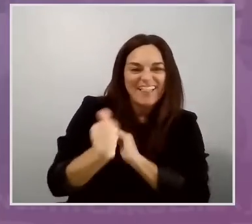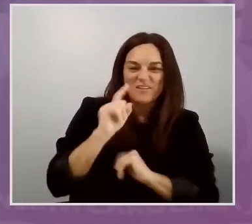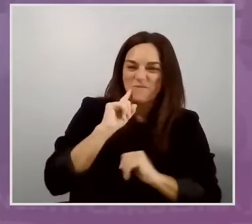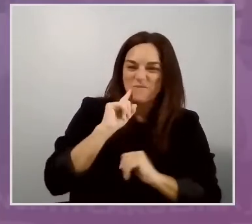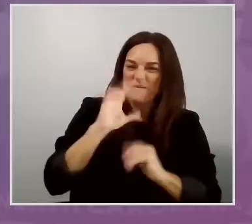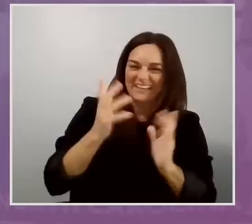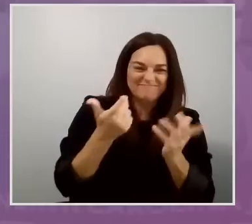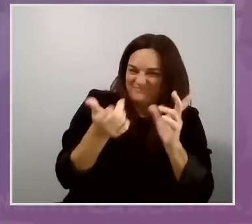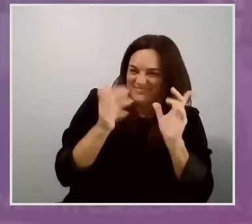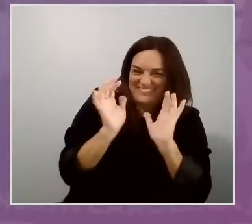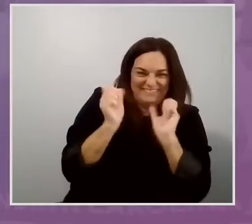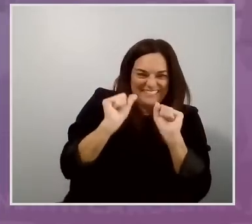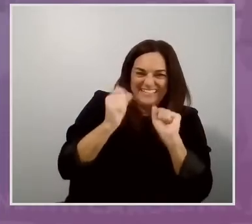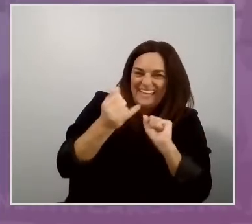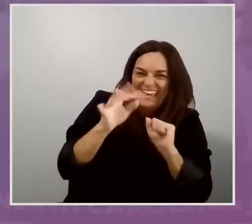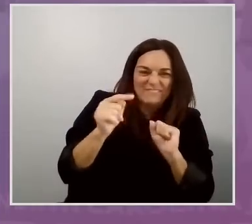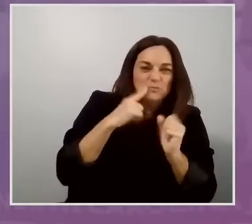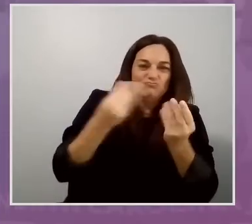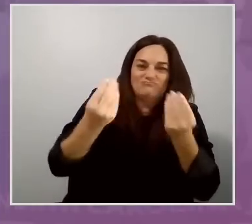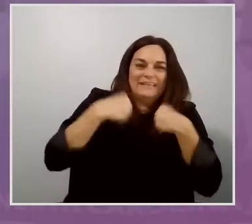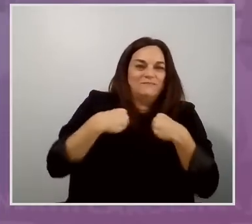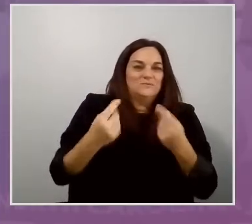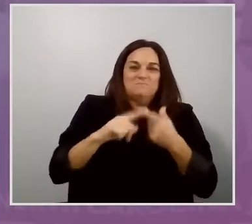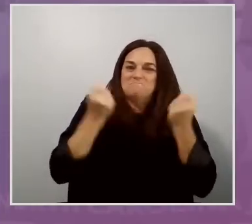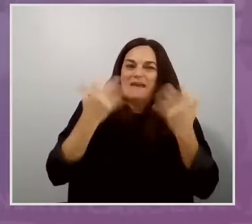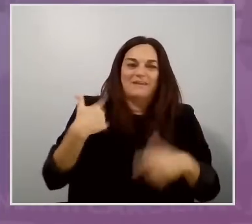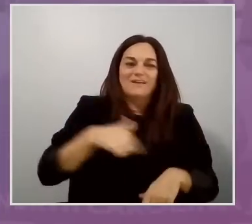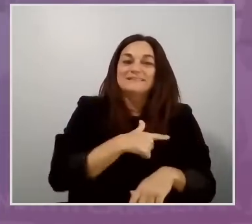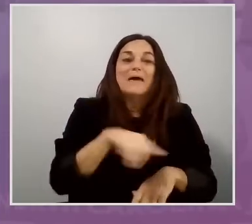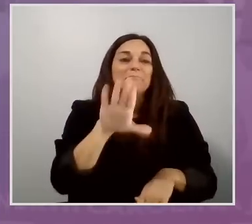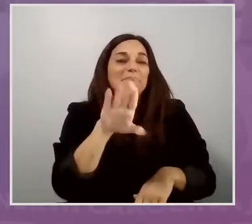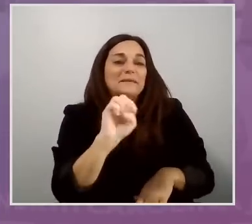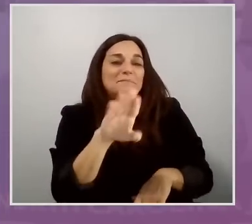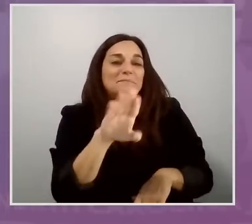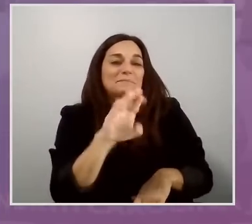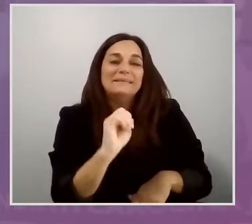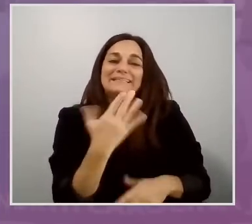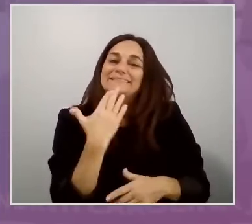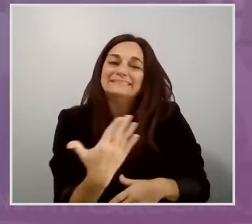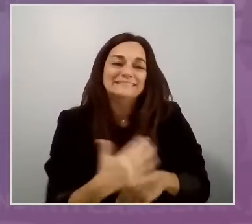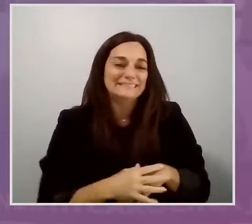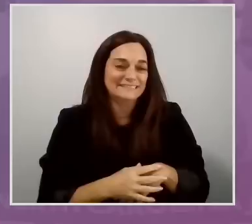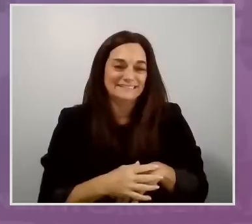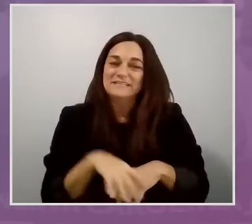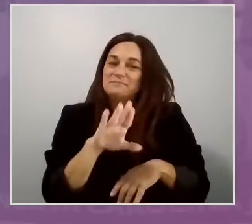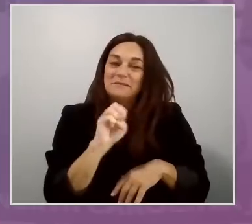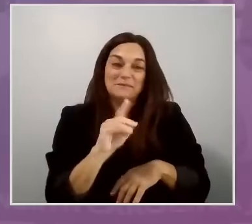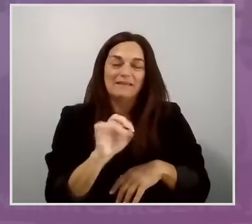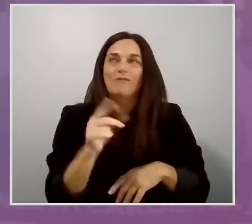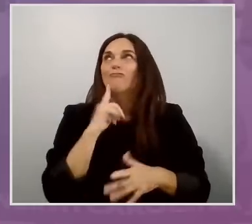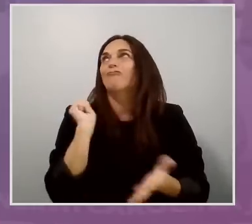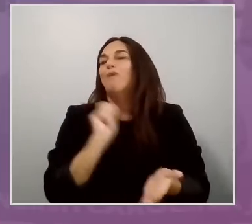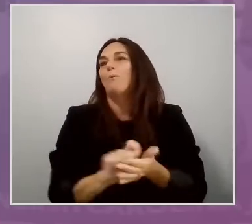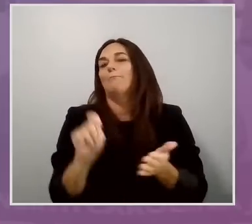YOU. AND THANK YOU FOR YOUR TALENT AND YOUR SKILL AND YOUR GIFT